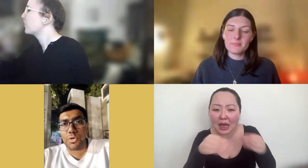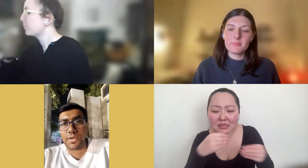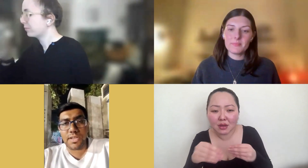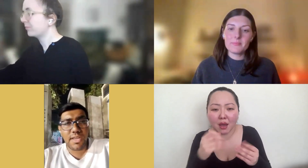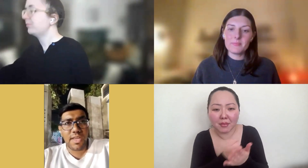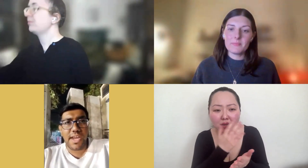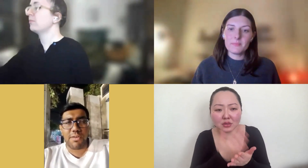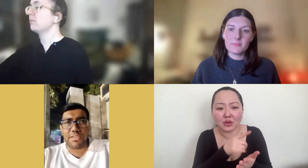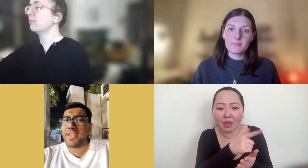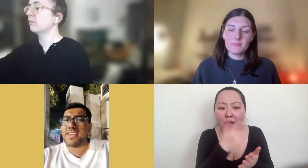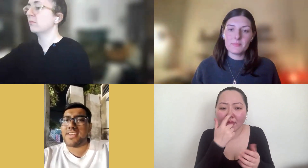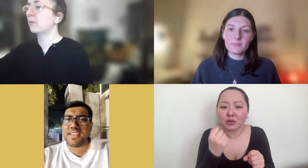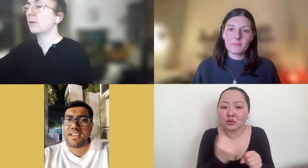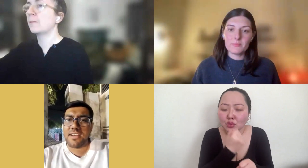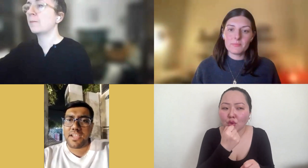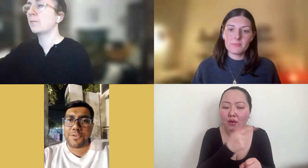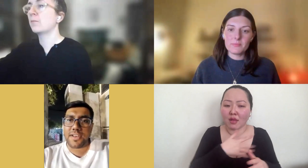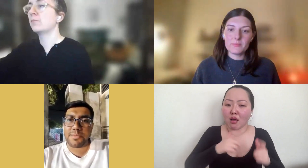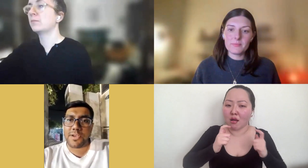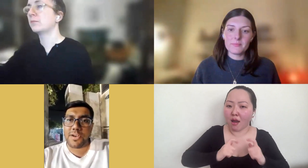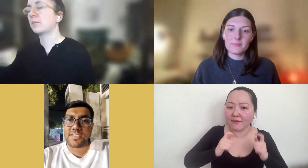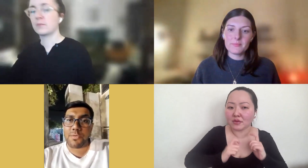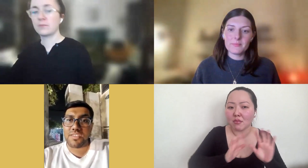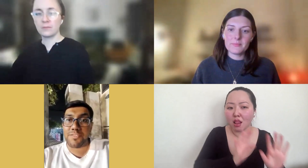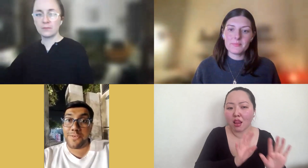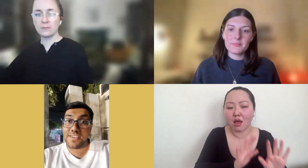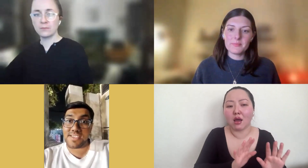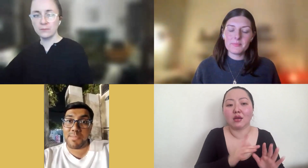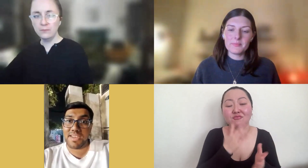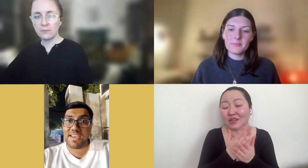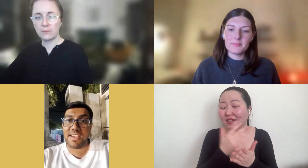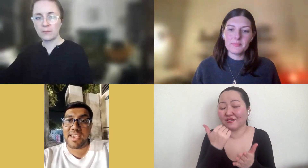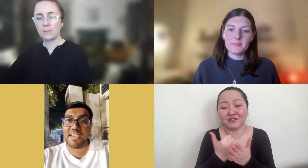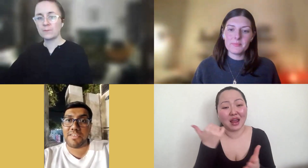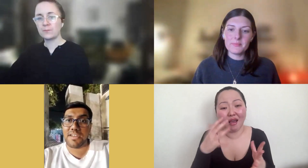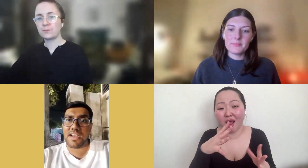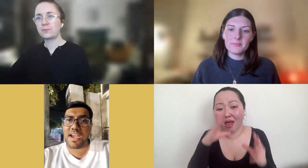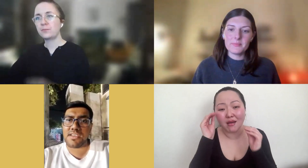able to do it. It was fantastic learning for us, it was the first time ever in India that